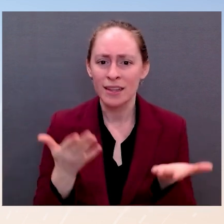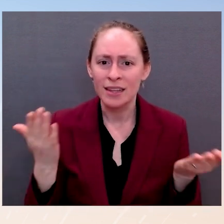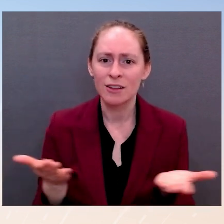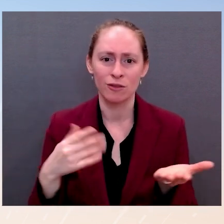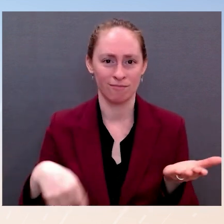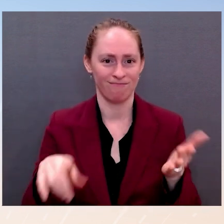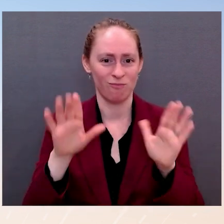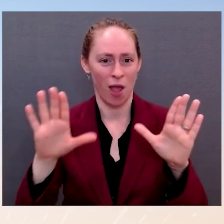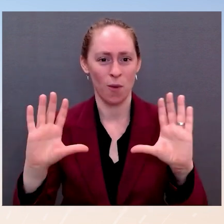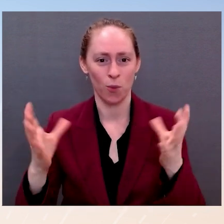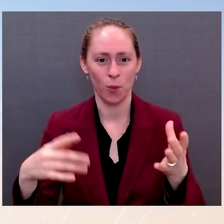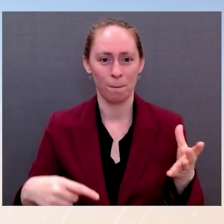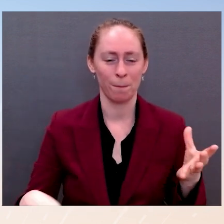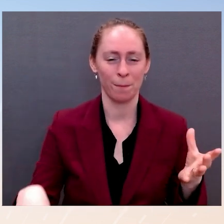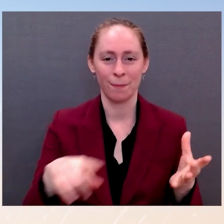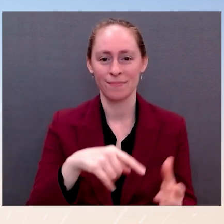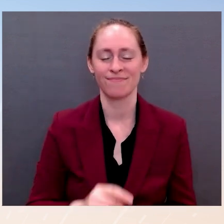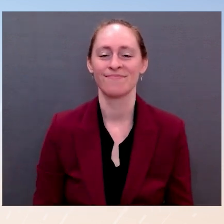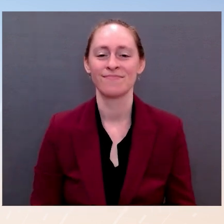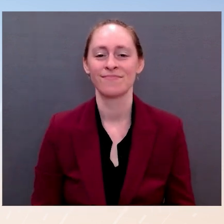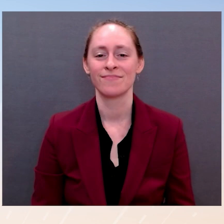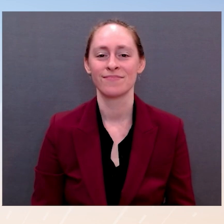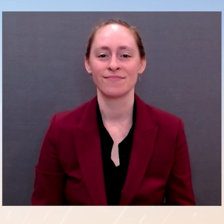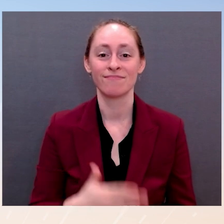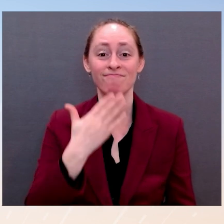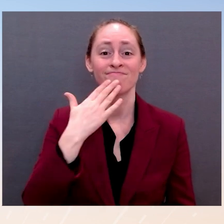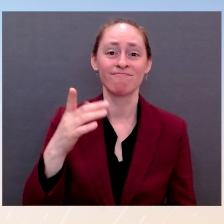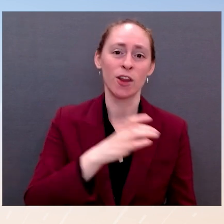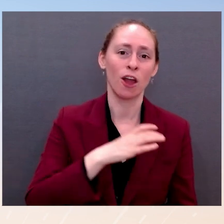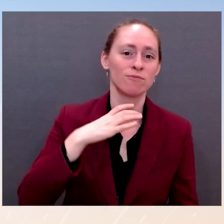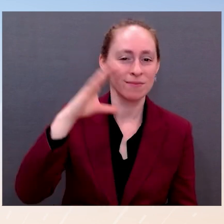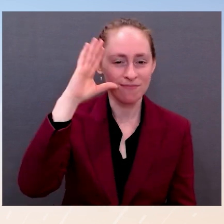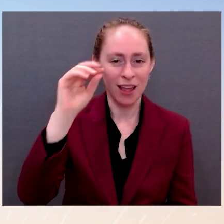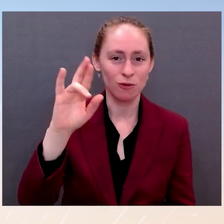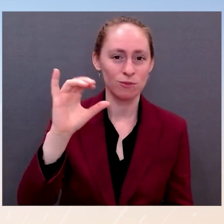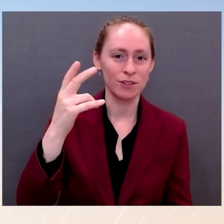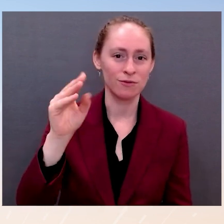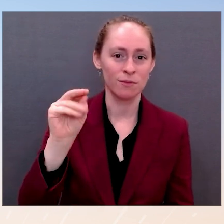to be joining this incredible group today and to thank Congressman Richmond